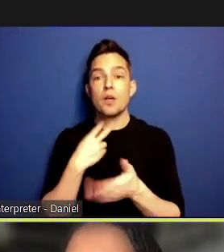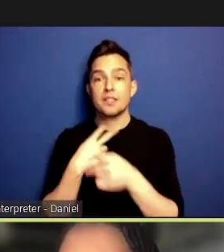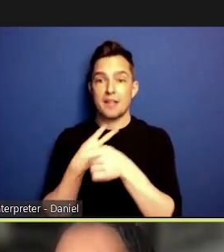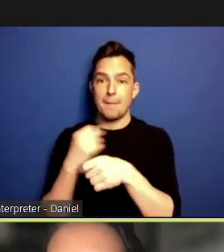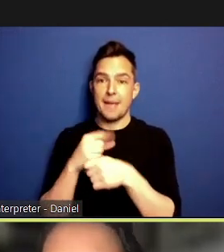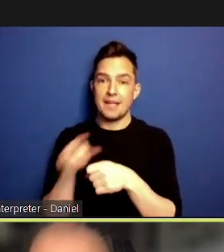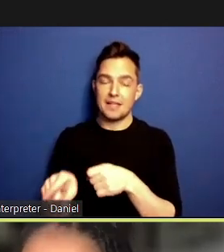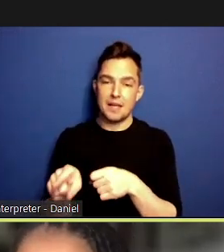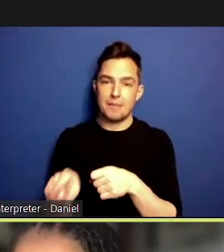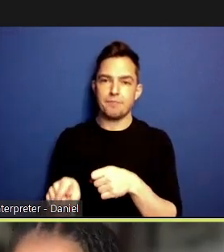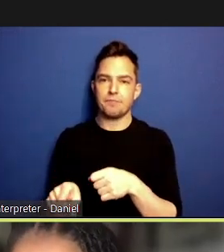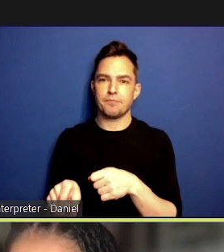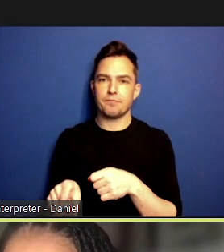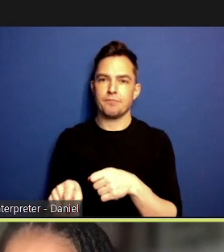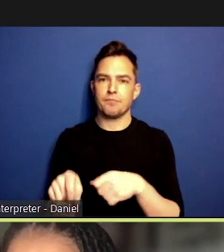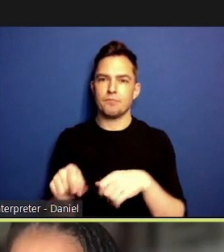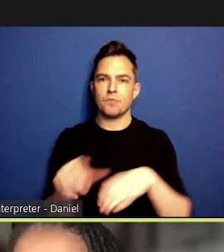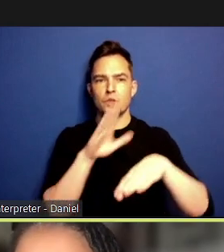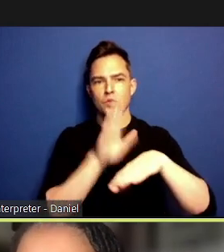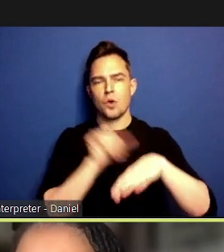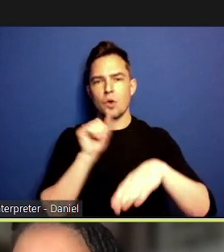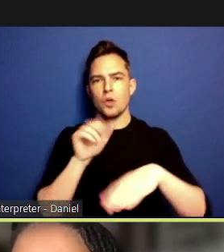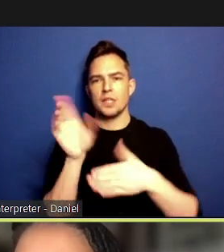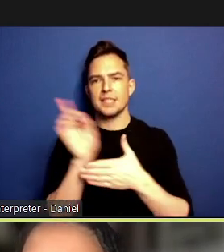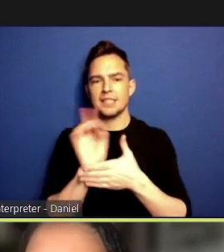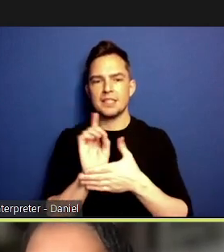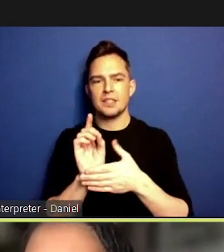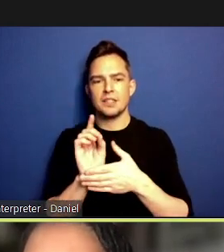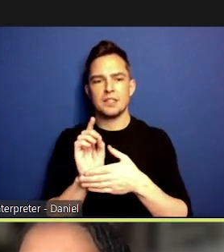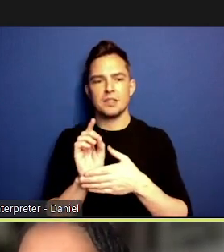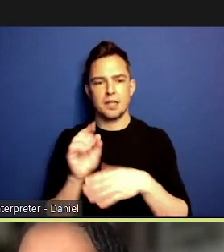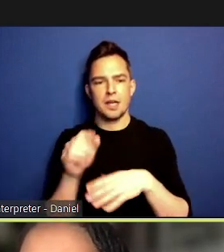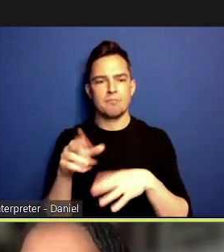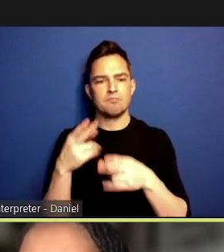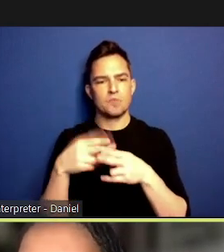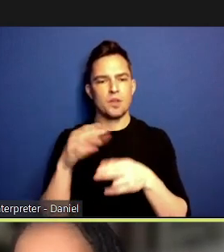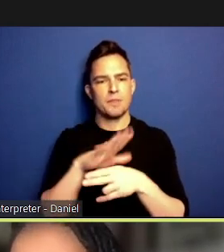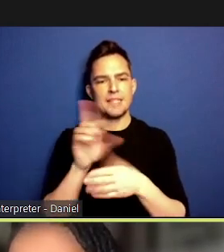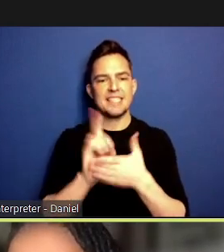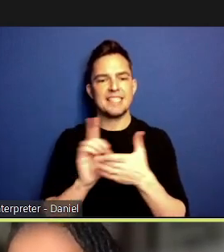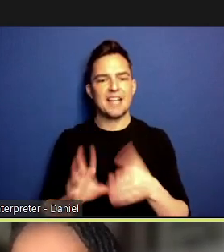designers in their education. And this is something that we try to do each year in a